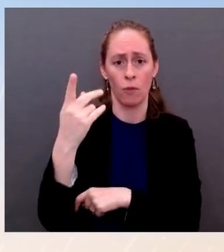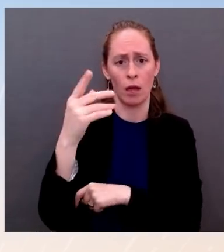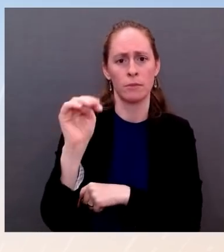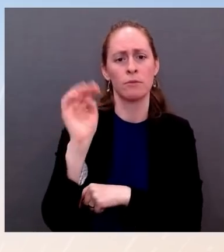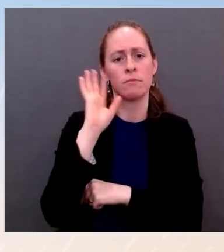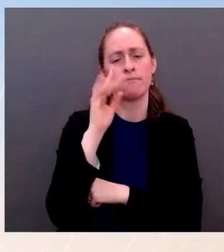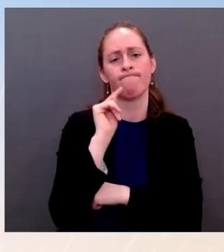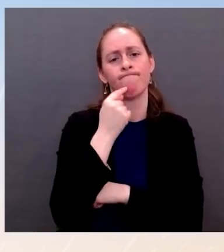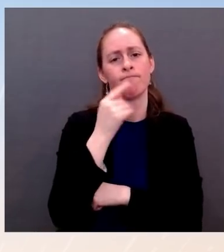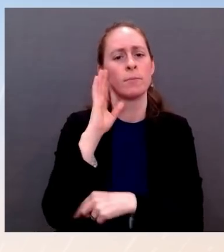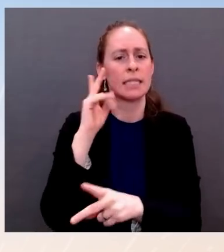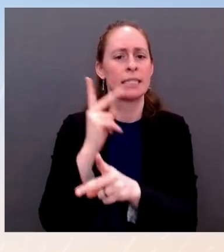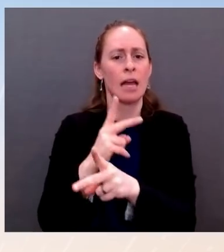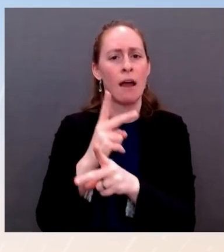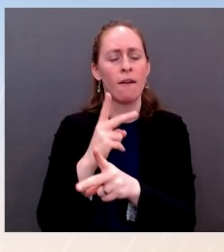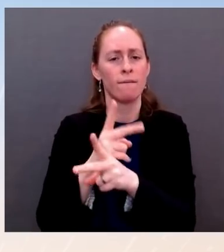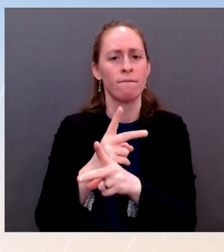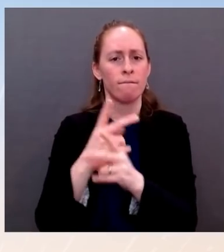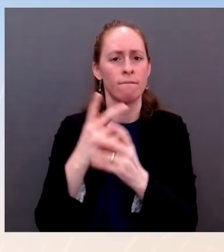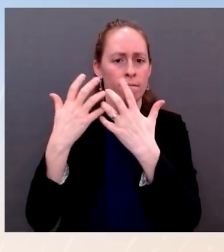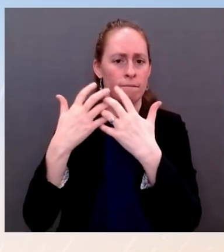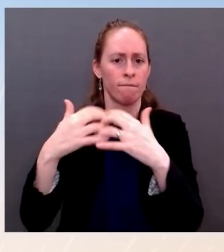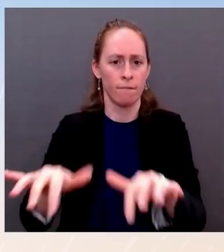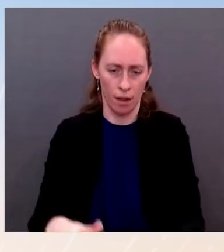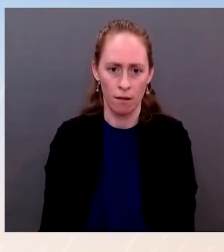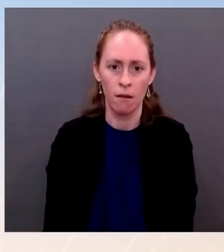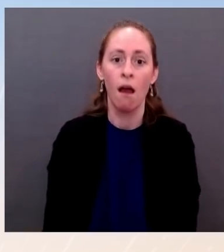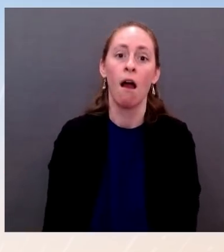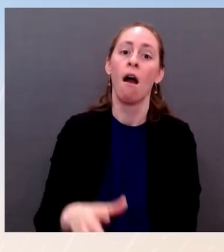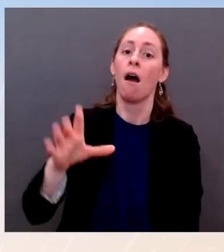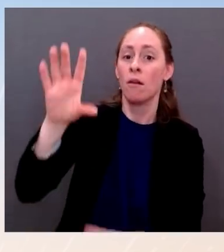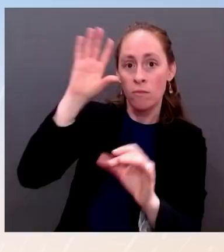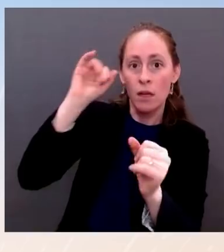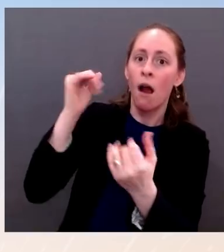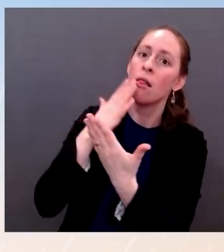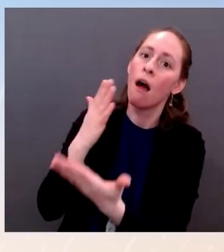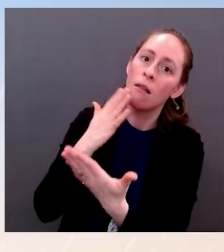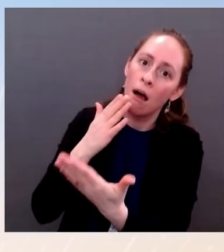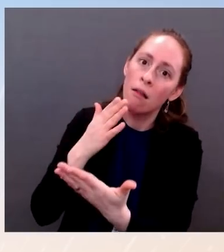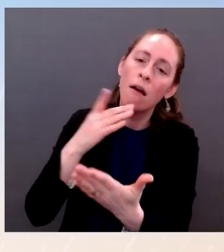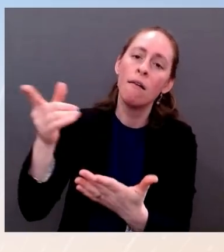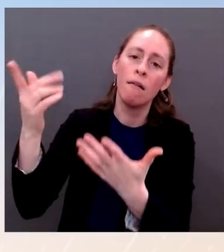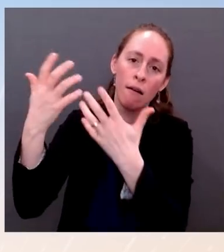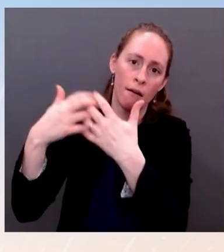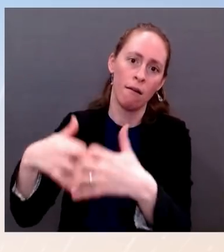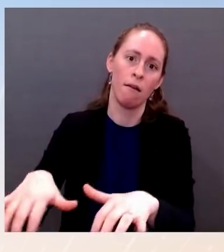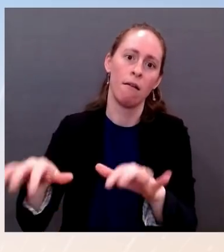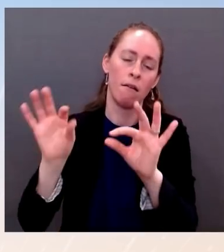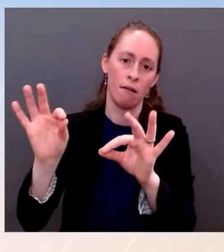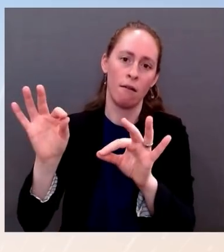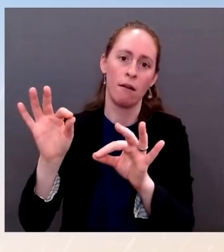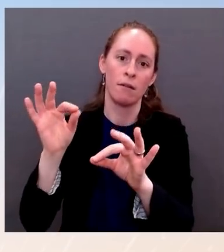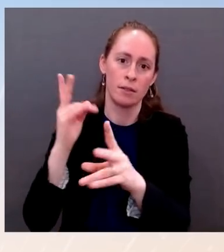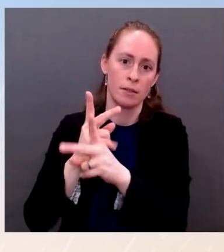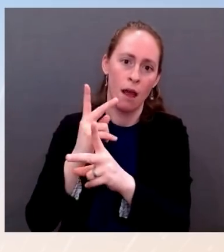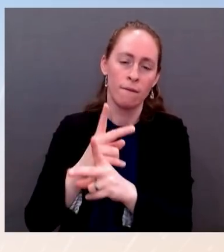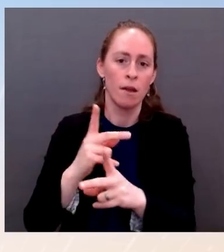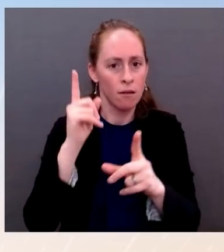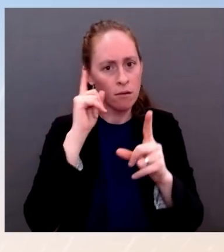to restore the open passage of bridges to the United States. In turn, the Prime Minister also thanked the President and his administration, the Governor of Michigan,